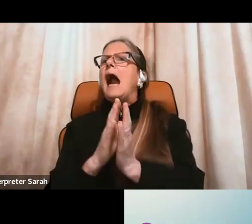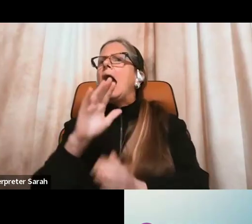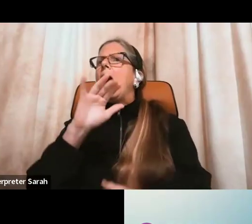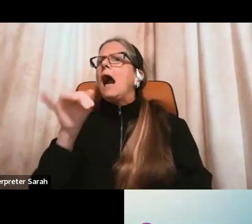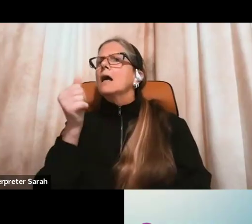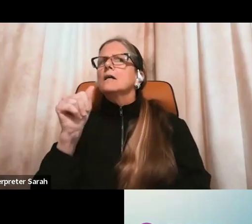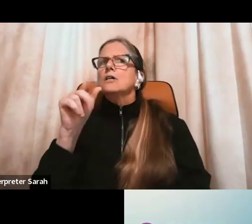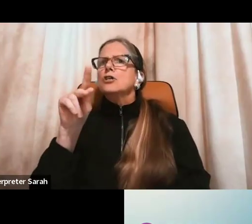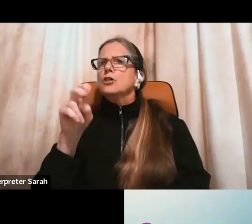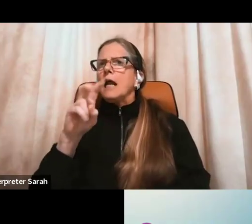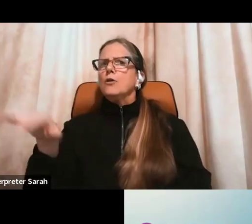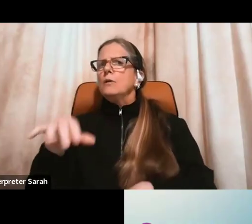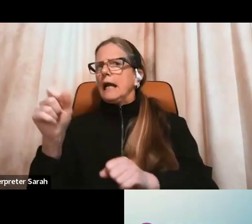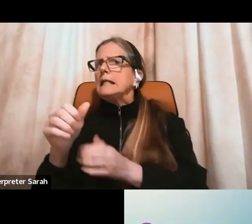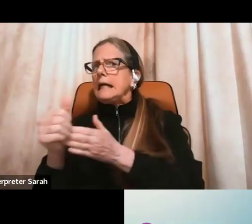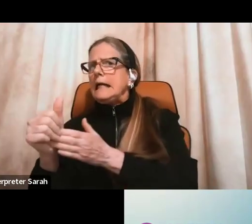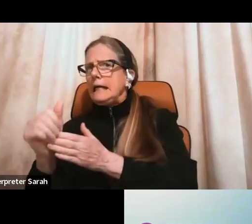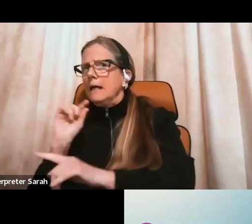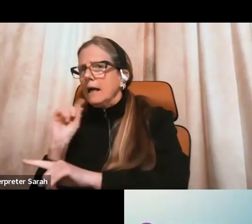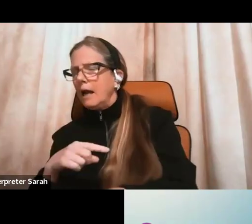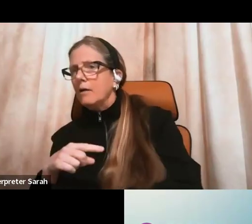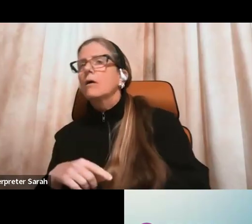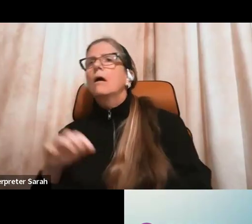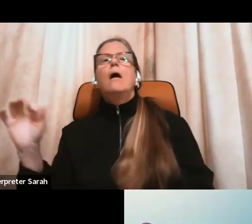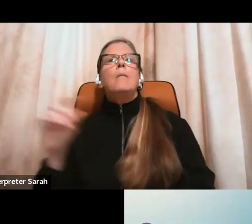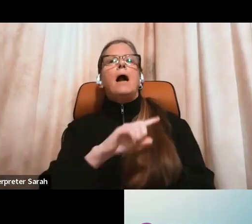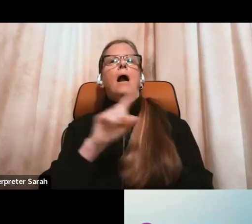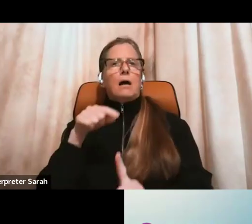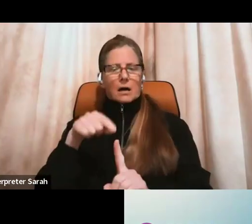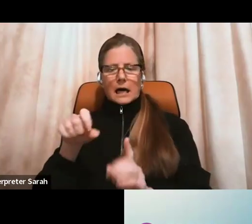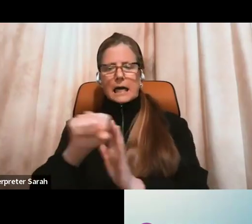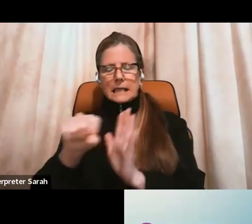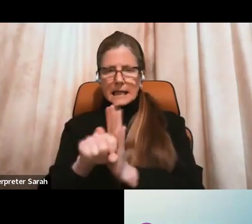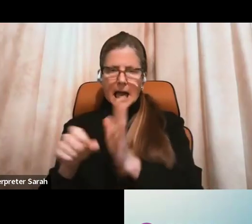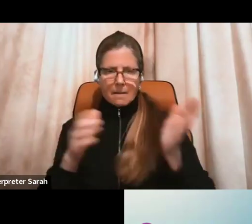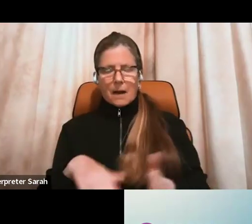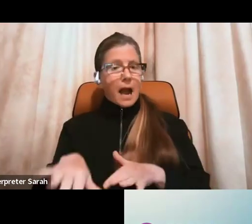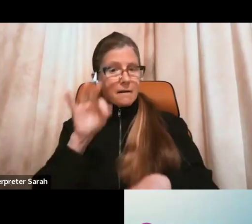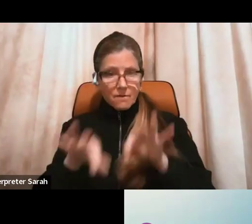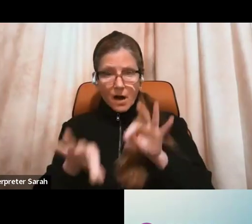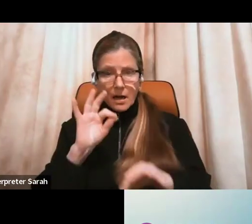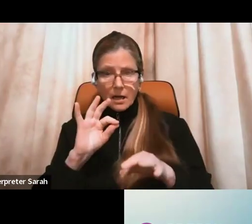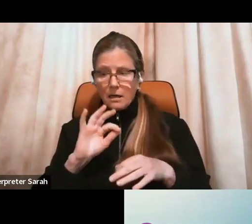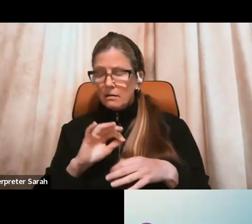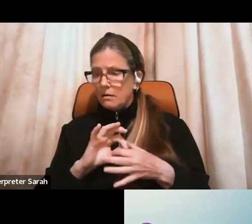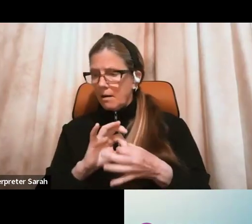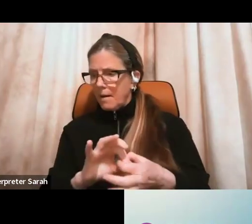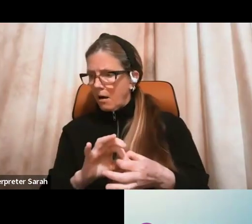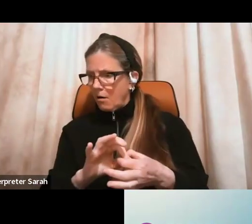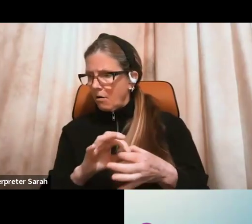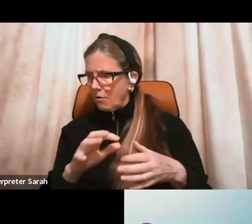in answering. Again, going back to the state plan findings about the, you know, people being